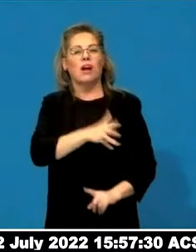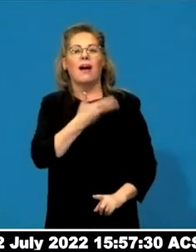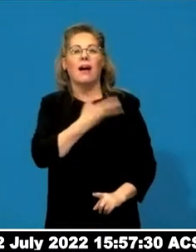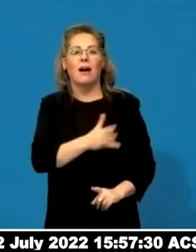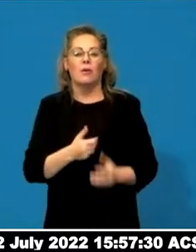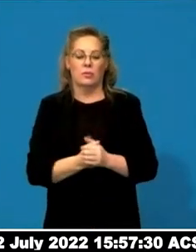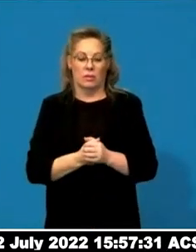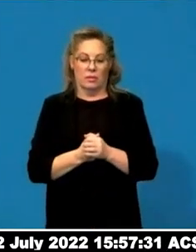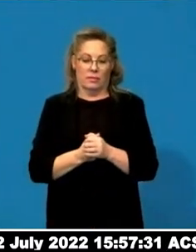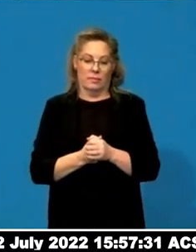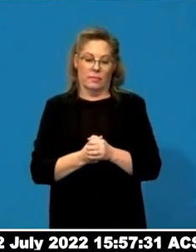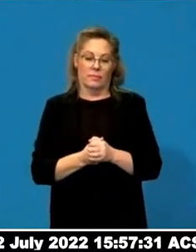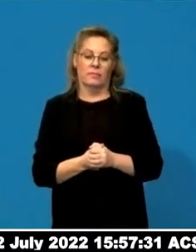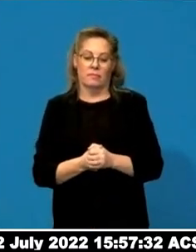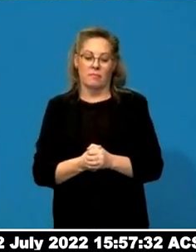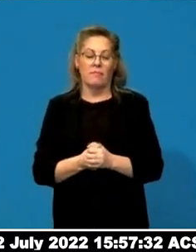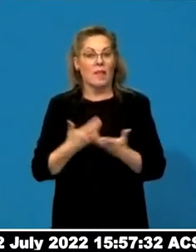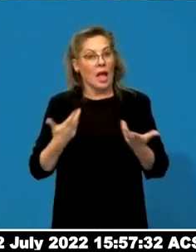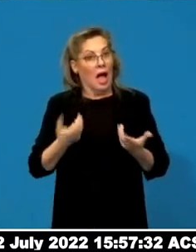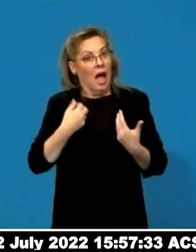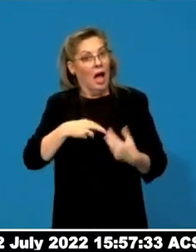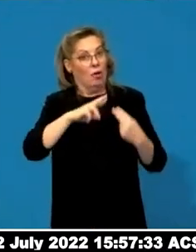It's a responsibility that was passed on.